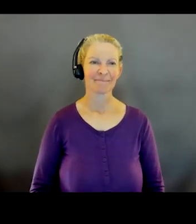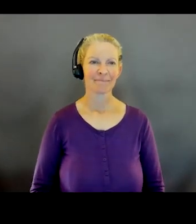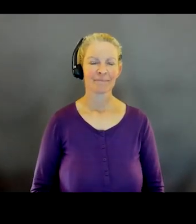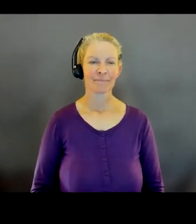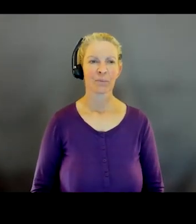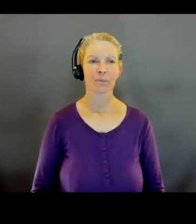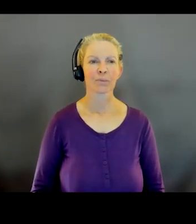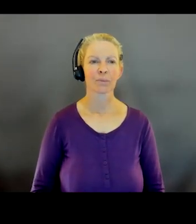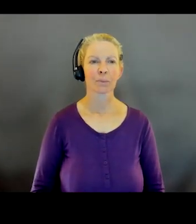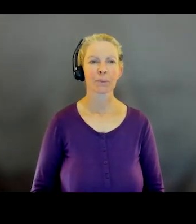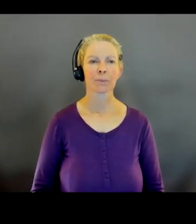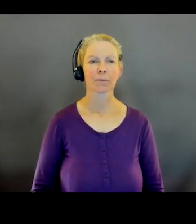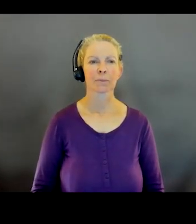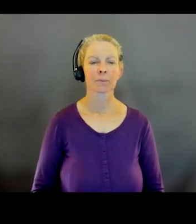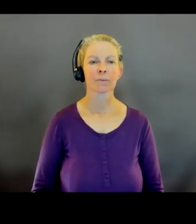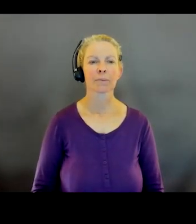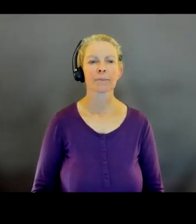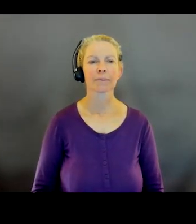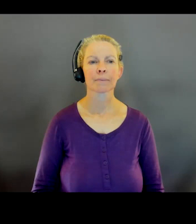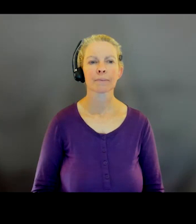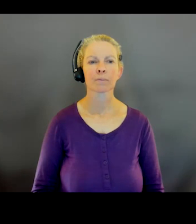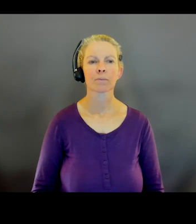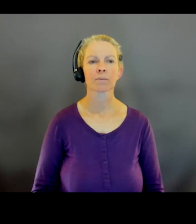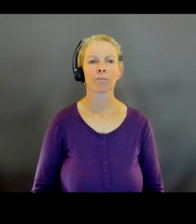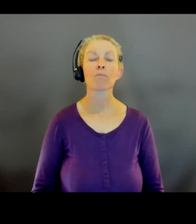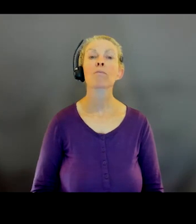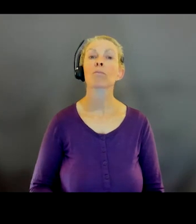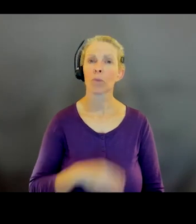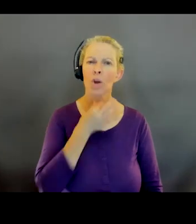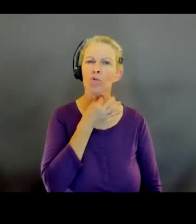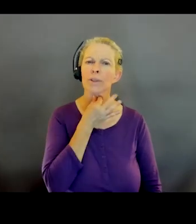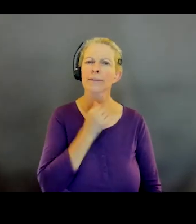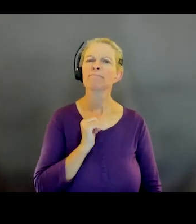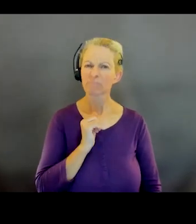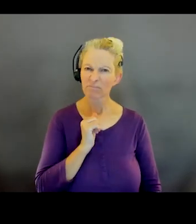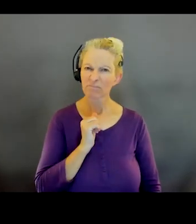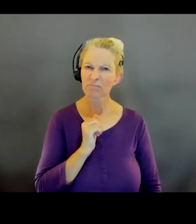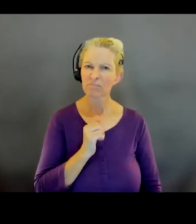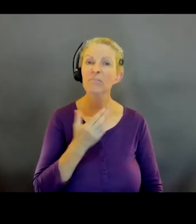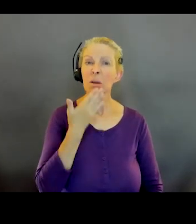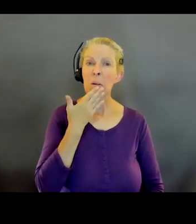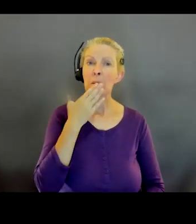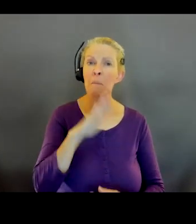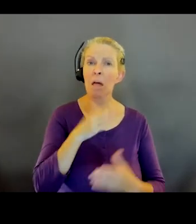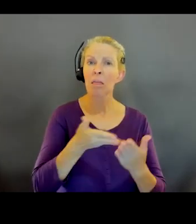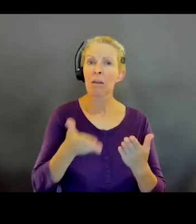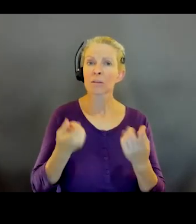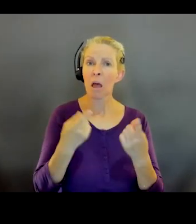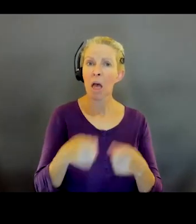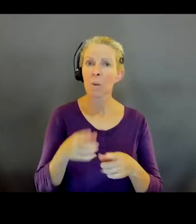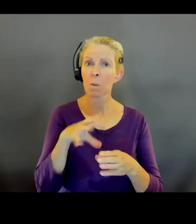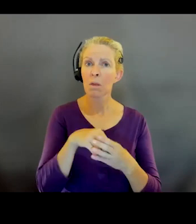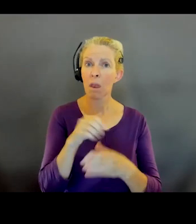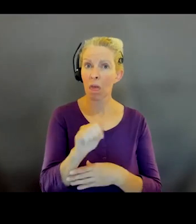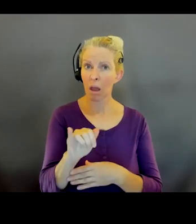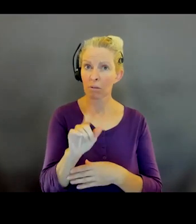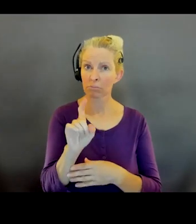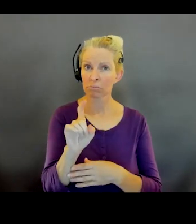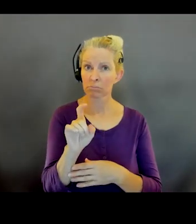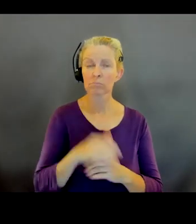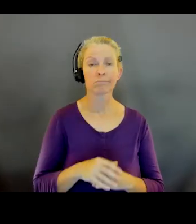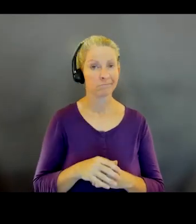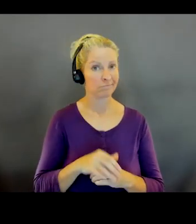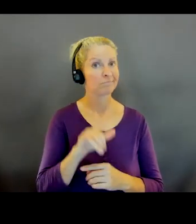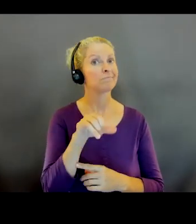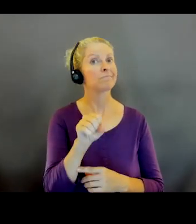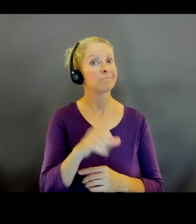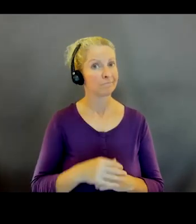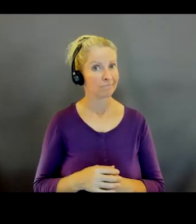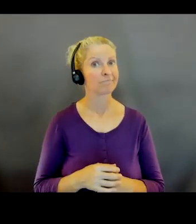are there bad things happening with AI? Yes, there are. If we look at something as simple as resume